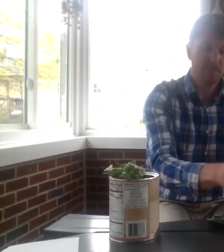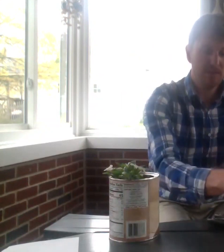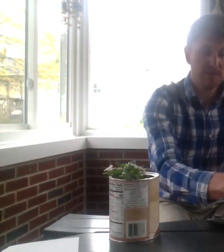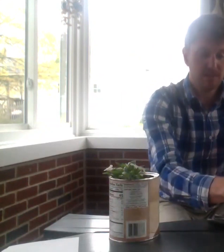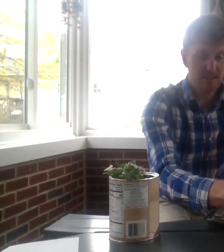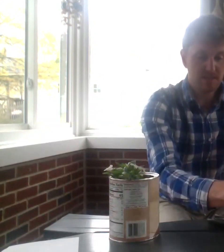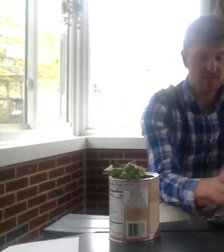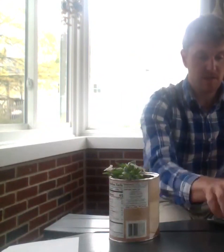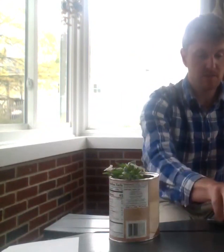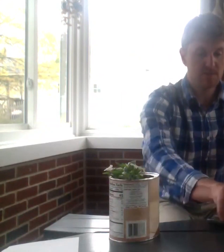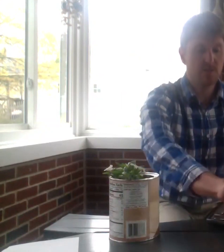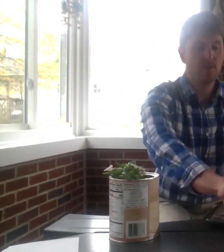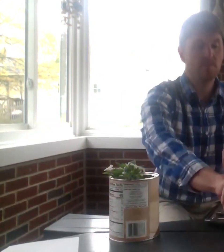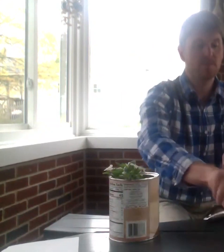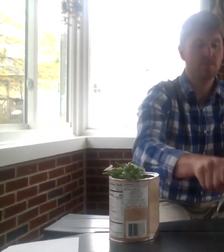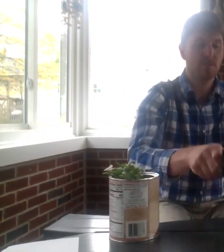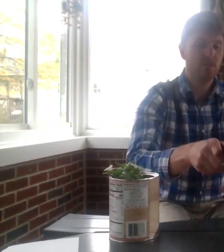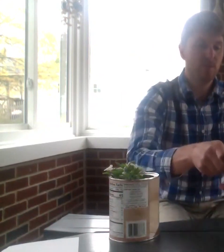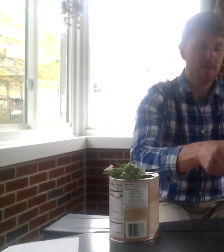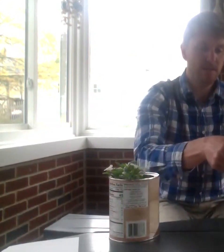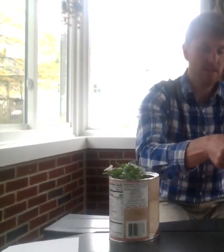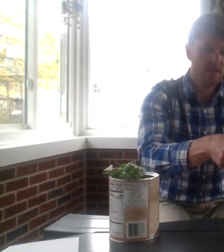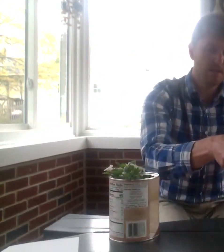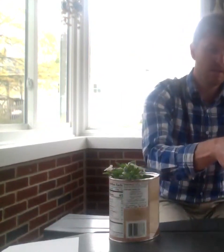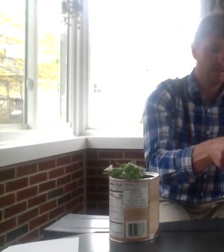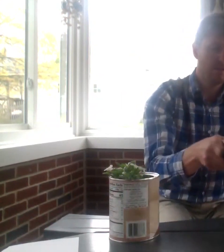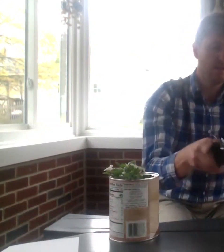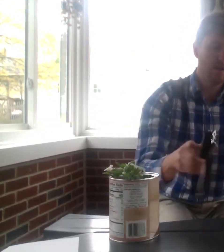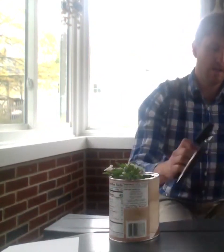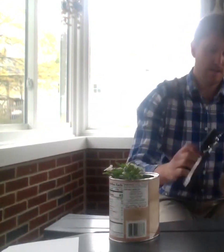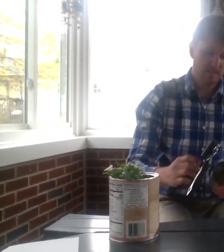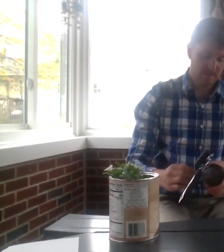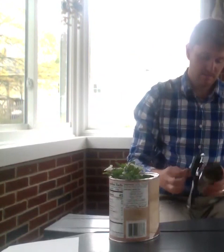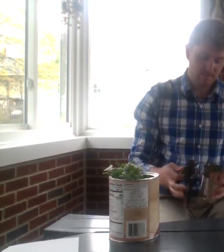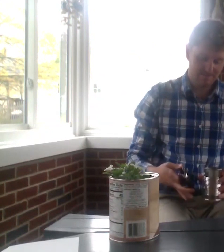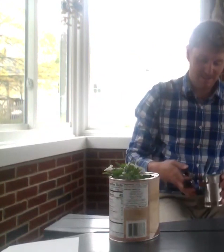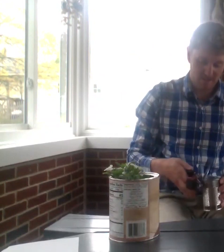Not cut just take the lid off this with the can opener. Whoops.